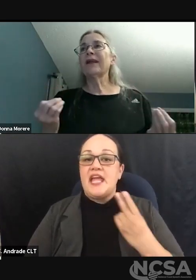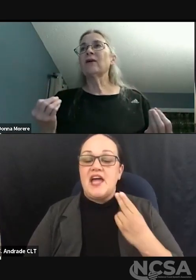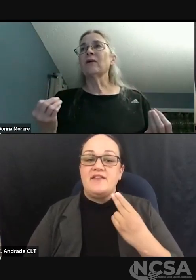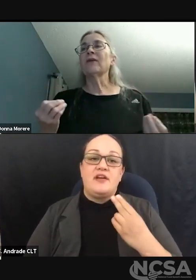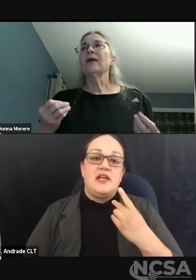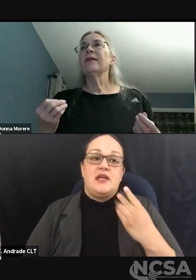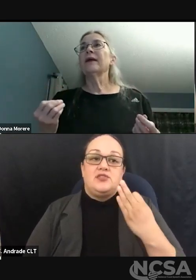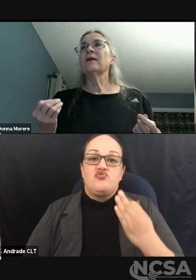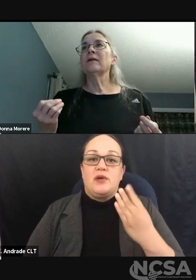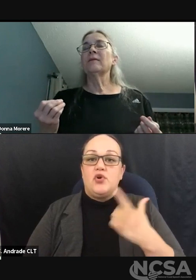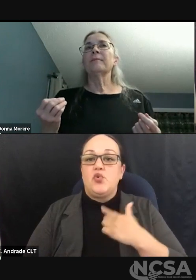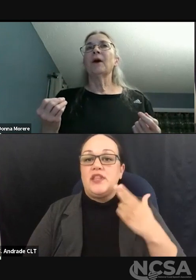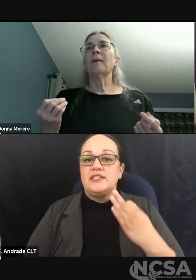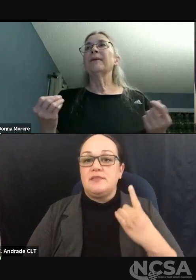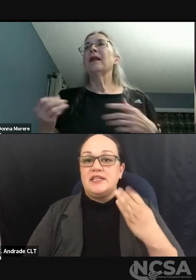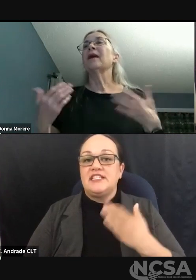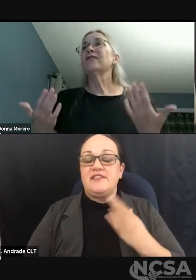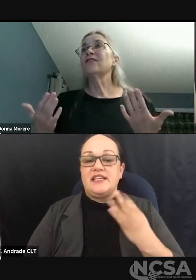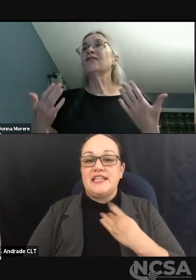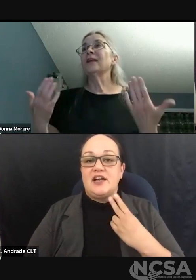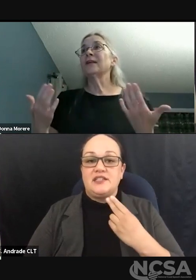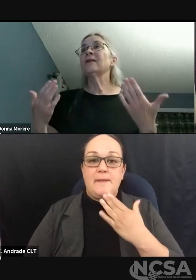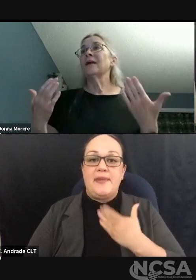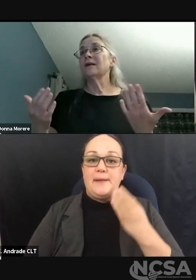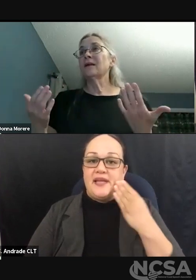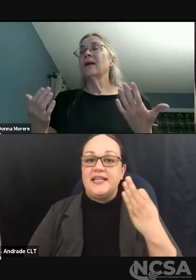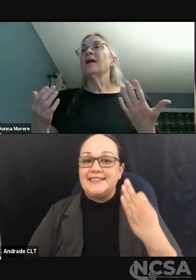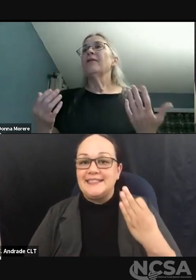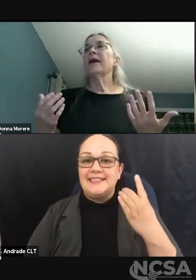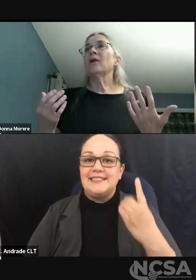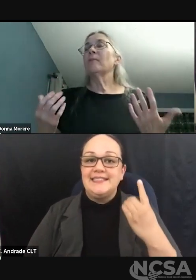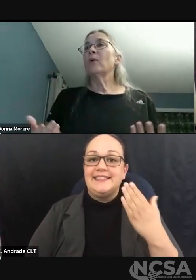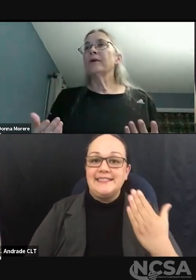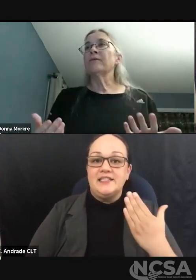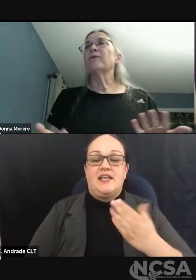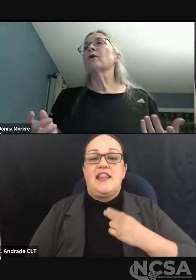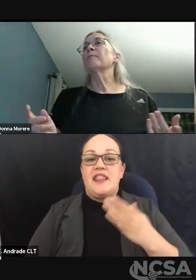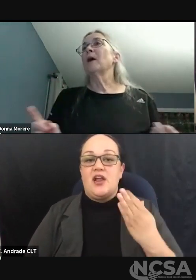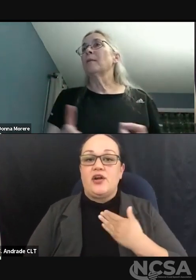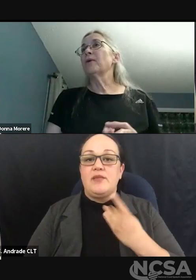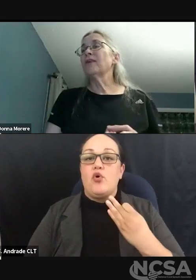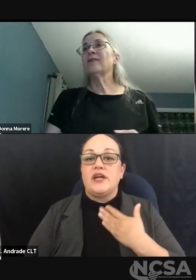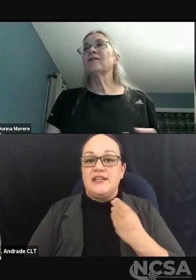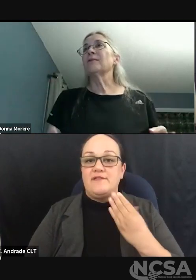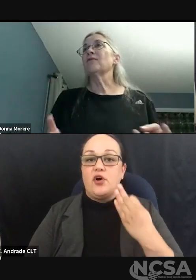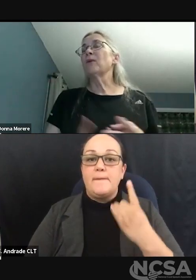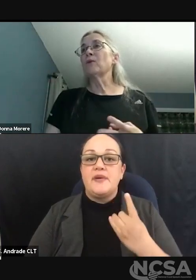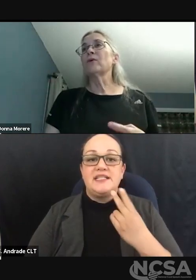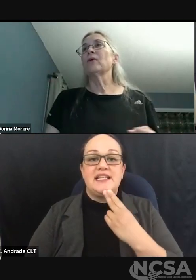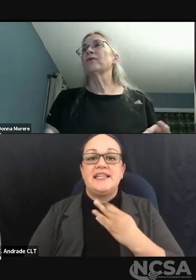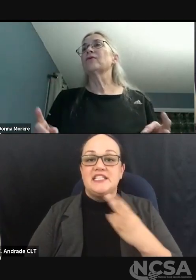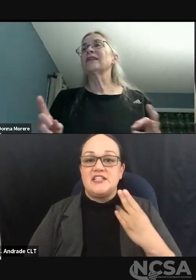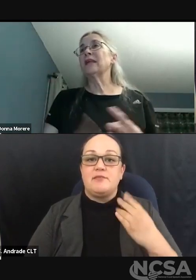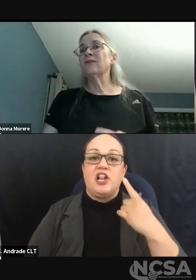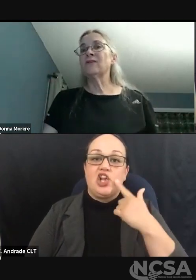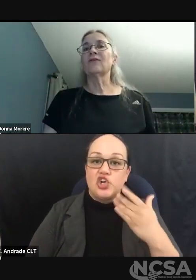sounds that can be like /s/ /d/ /t/ that are important for possessives, plural, tenses, and things like that.